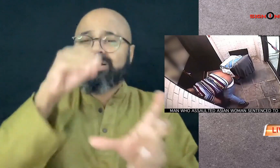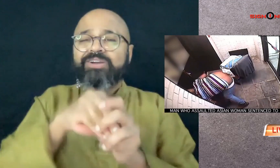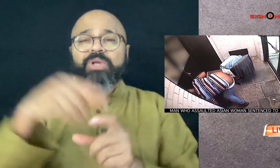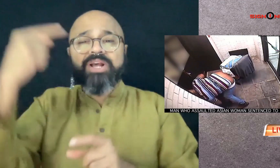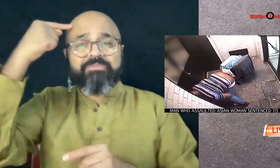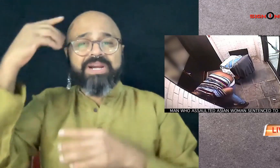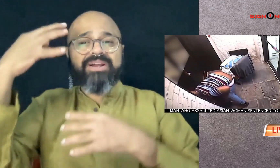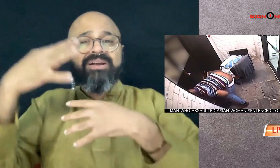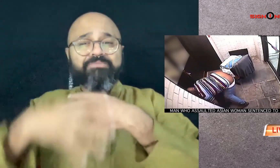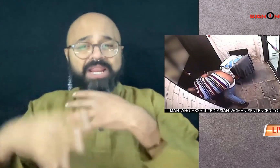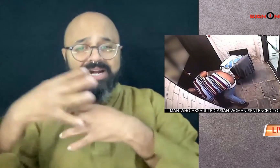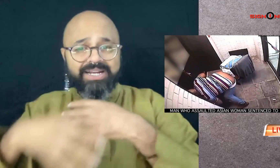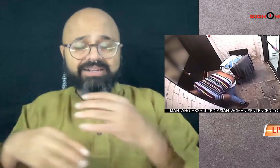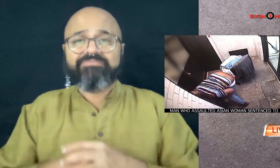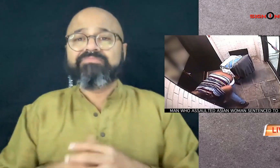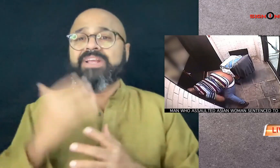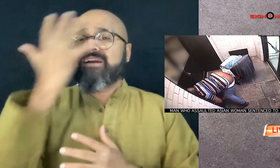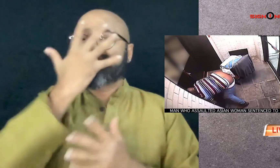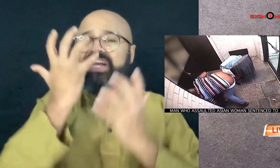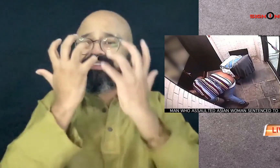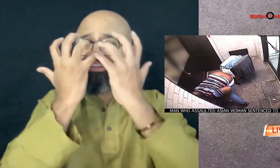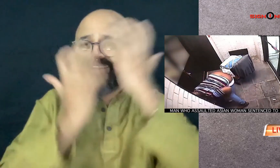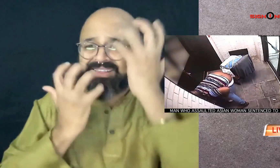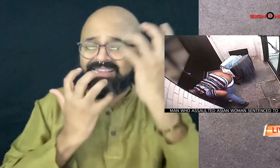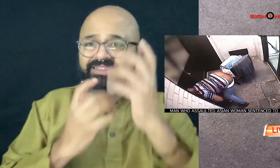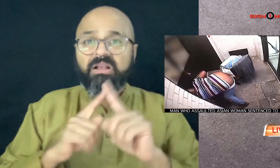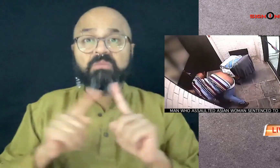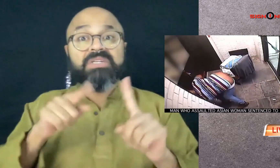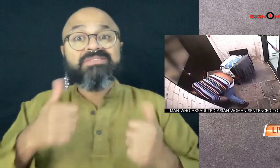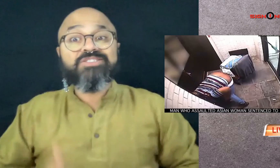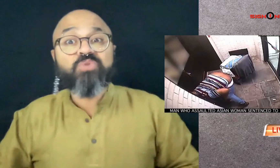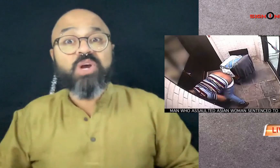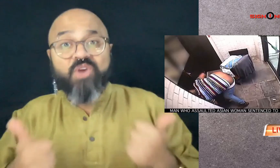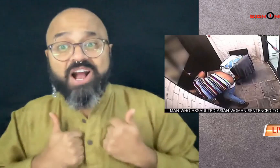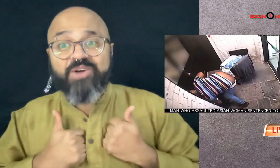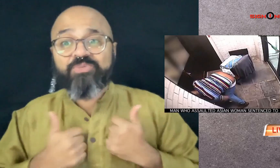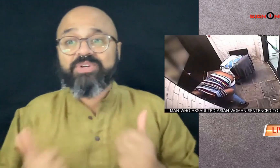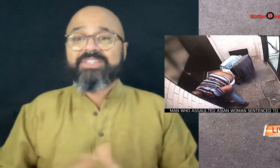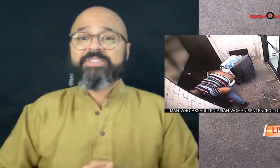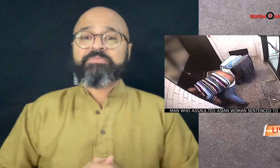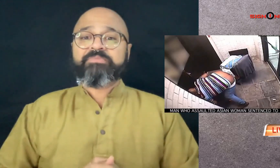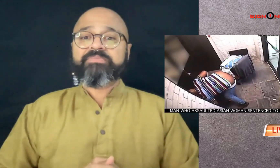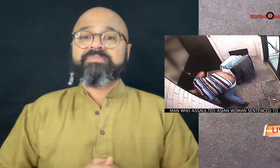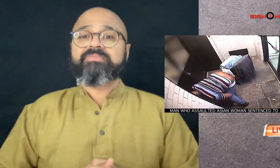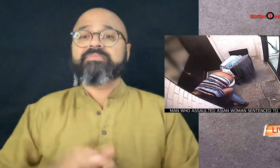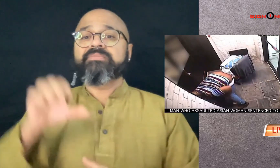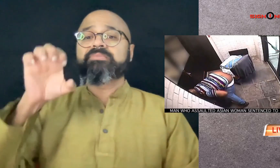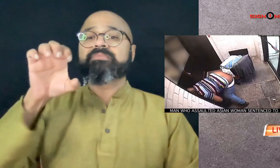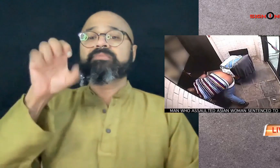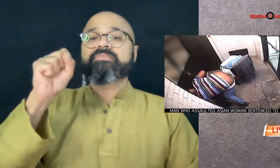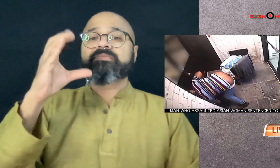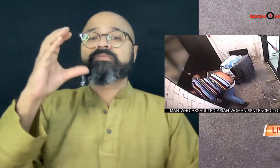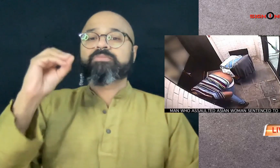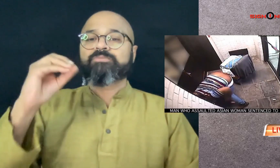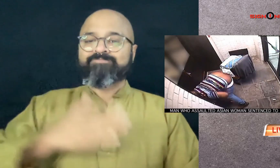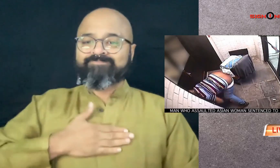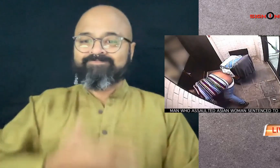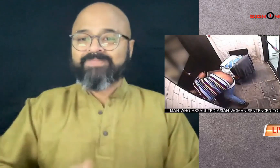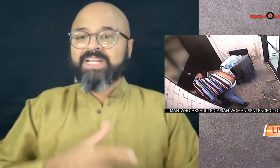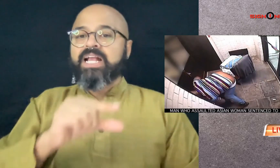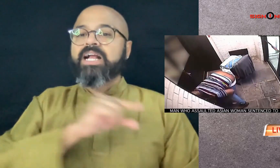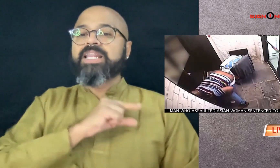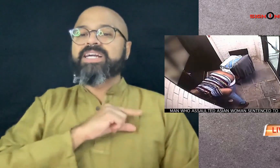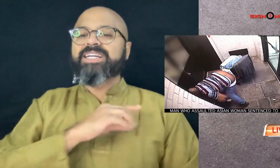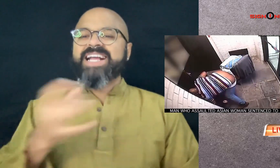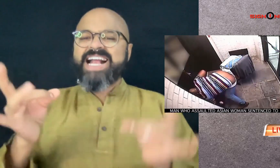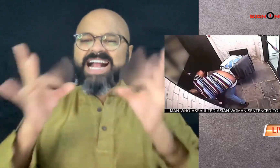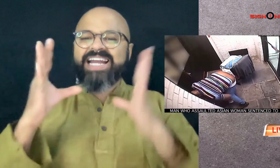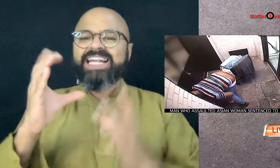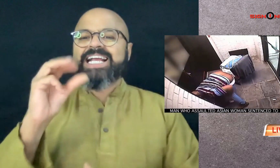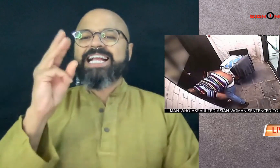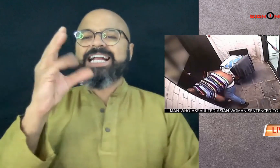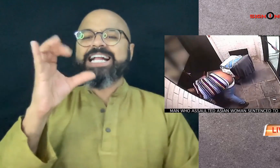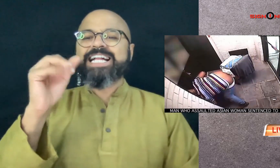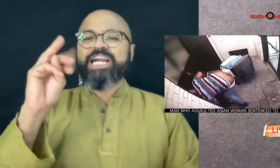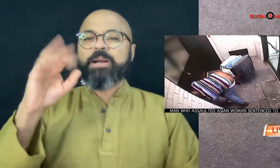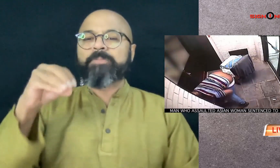brain bleeding and facial fractures but she survived Esco pleaded guilty to the hate crime